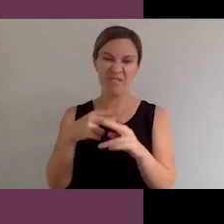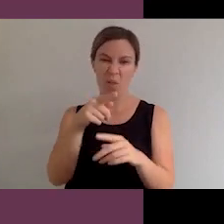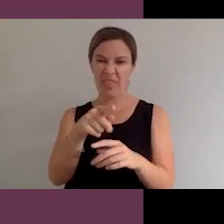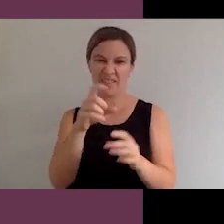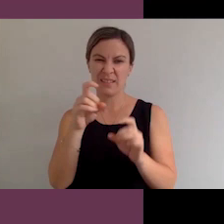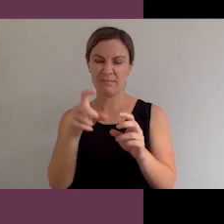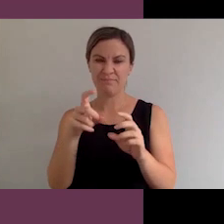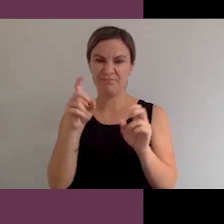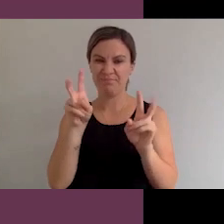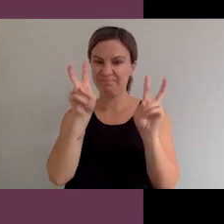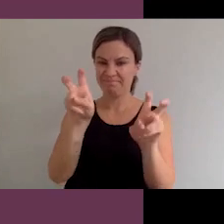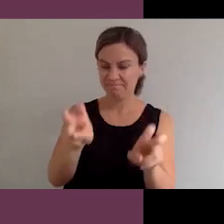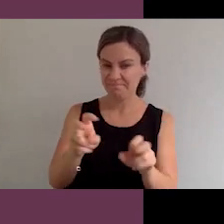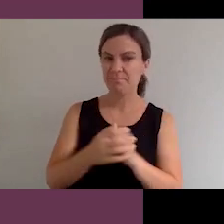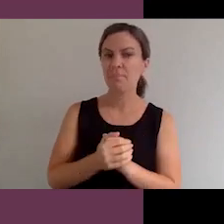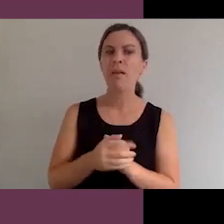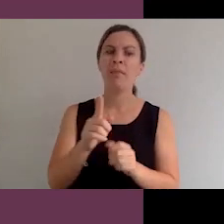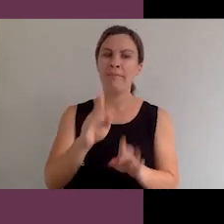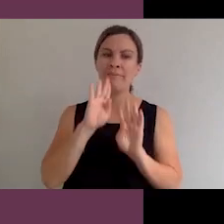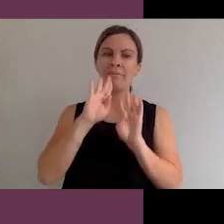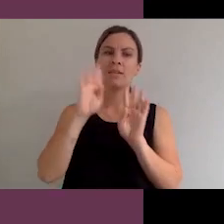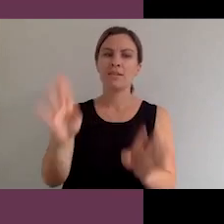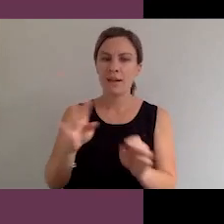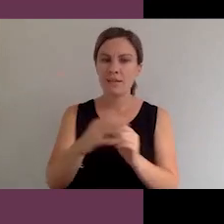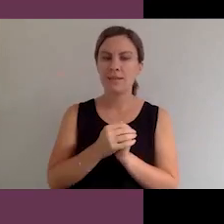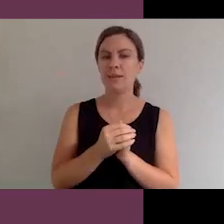the fantastic Professor Judith McLean from QUT and Queensland